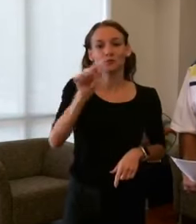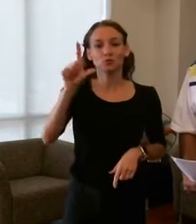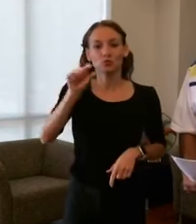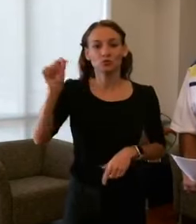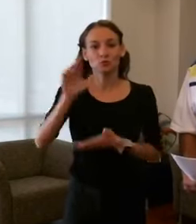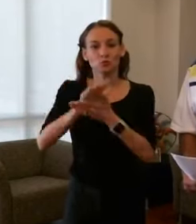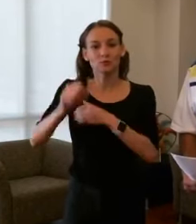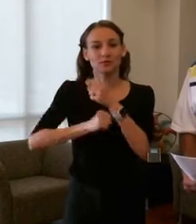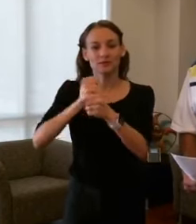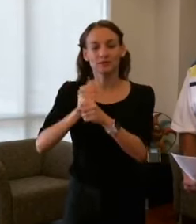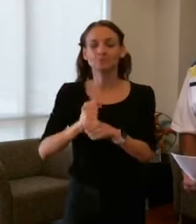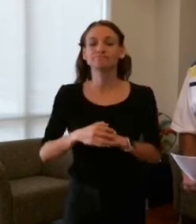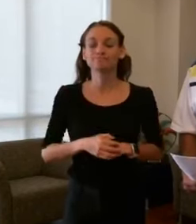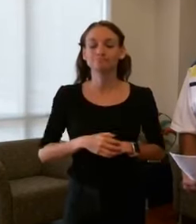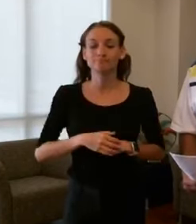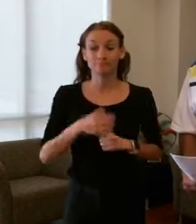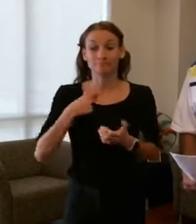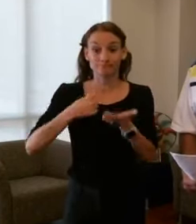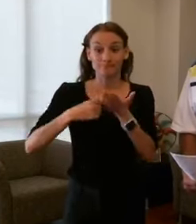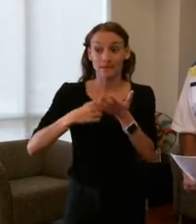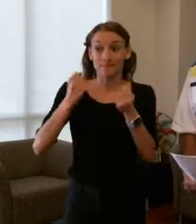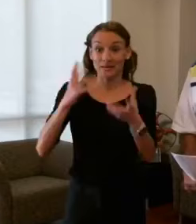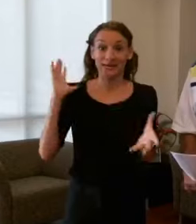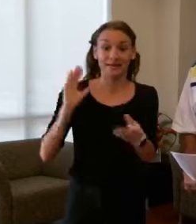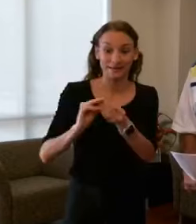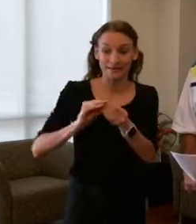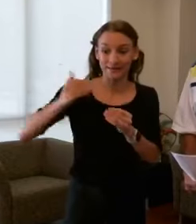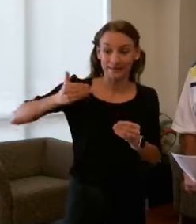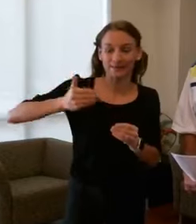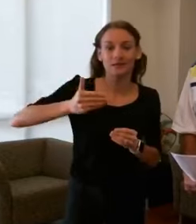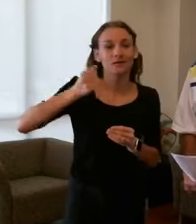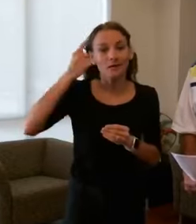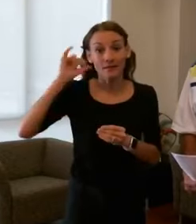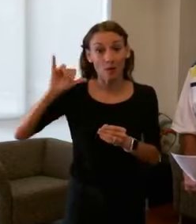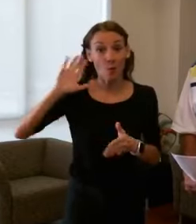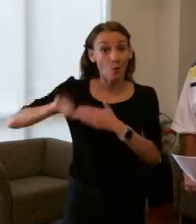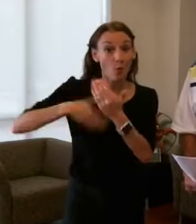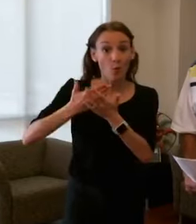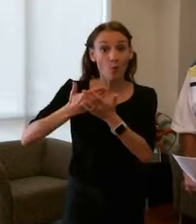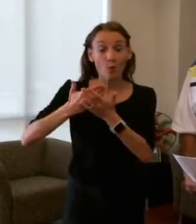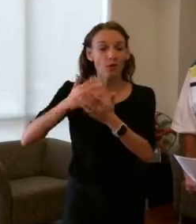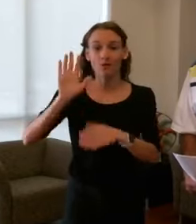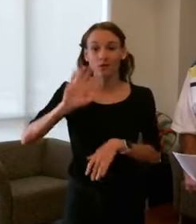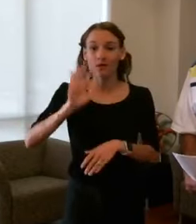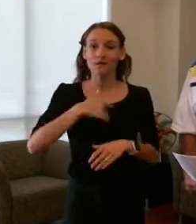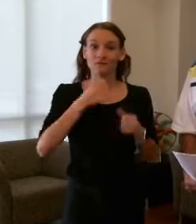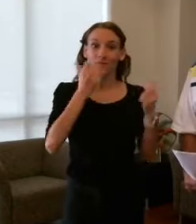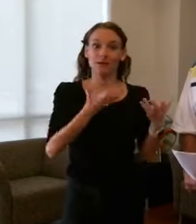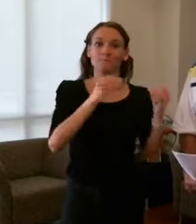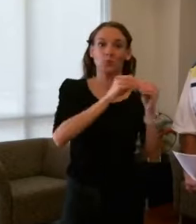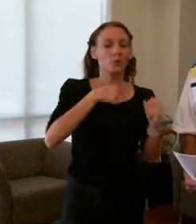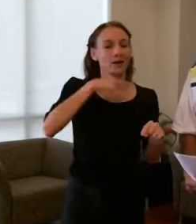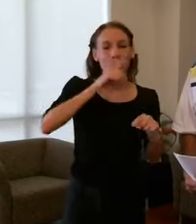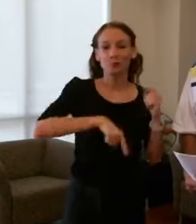I wanna point out that there's several different bills that we were not able to get to today, but if you come to our website,